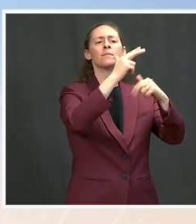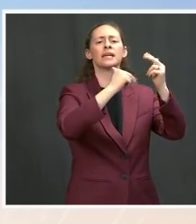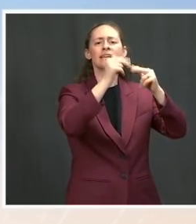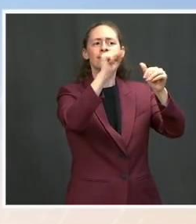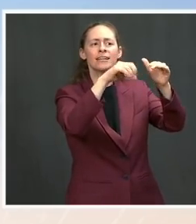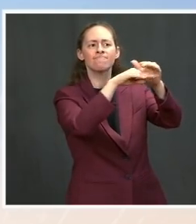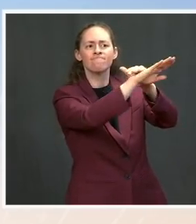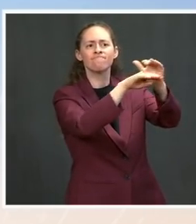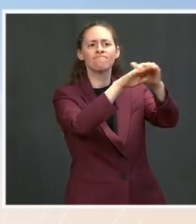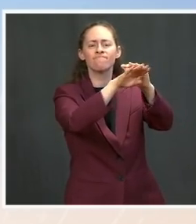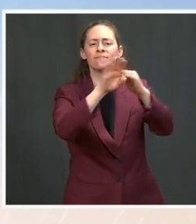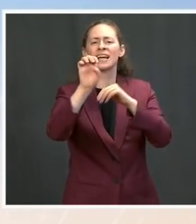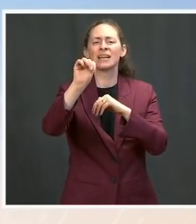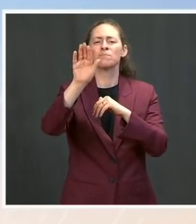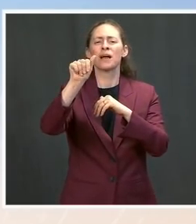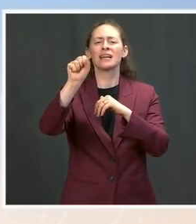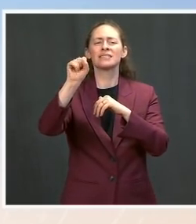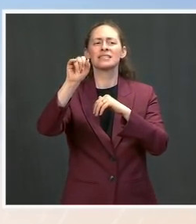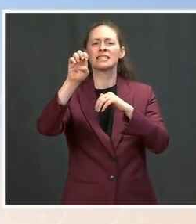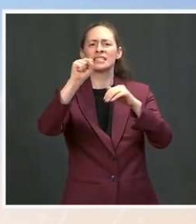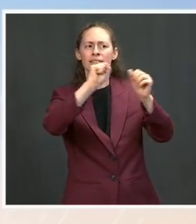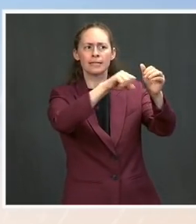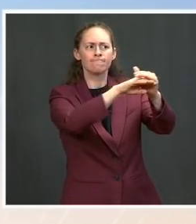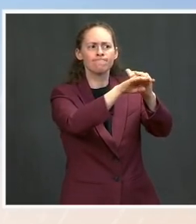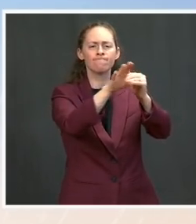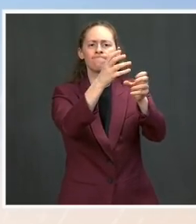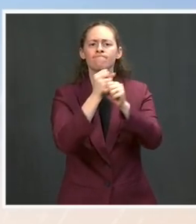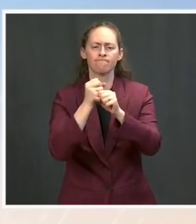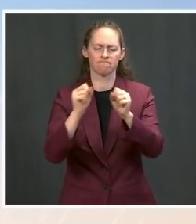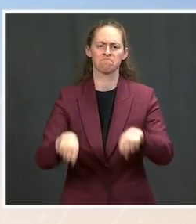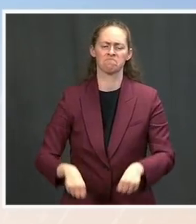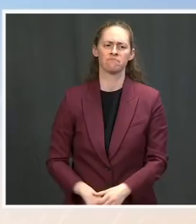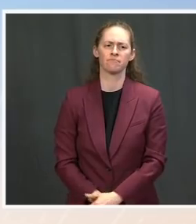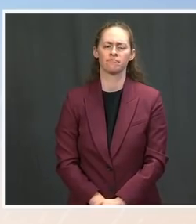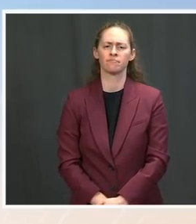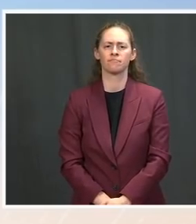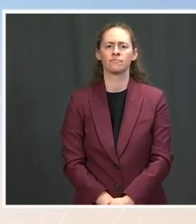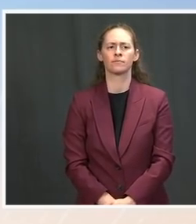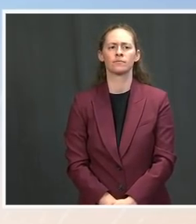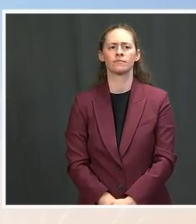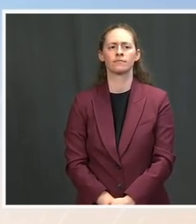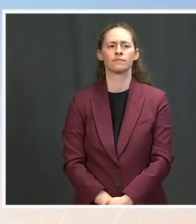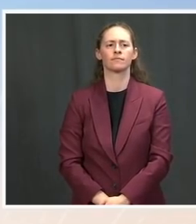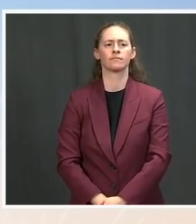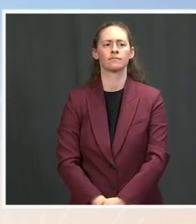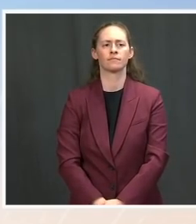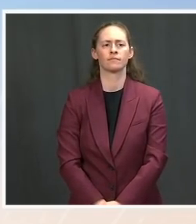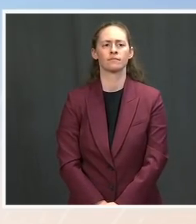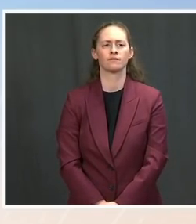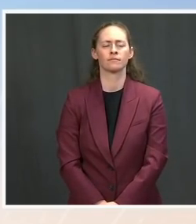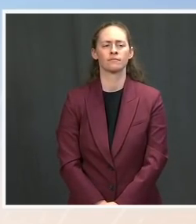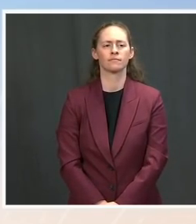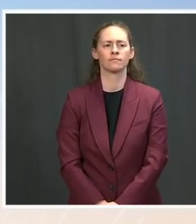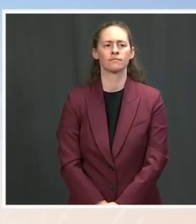and what that looks like. The Press: Is there any chance that like you guys might surge volunteers or staff to the embassy in Kabul to help? Ms. Psaki: It's a great question,